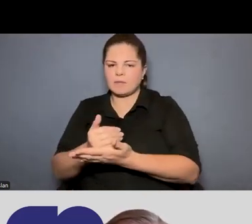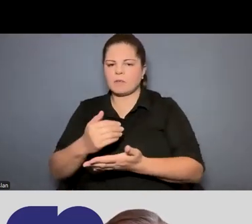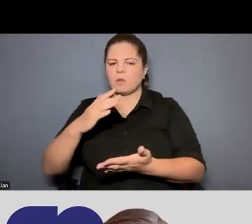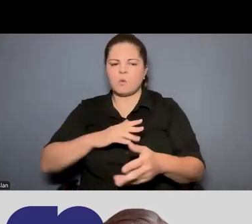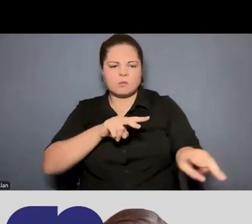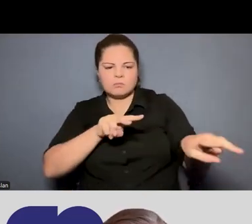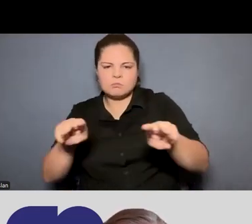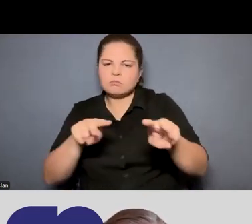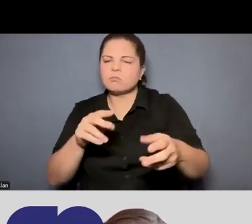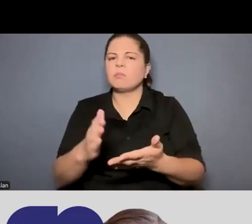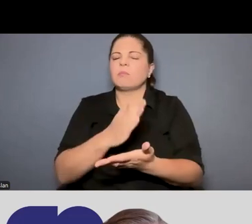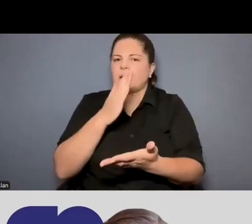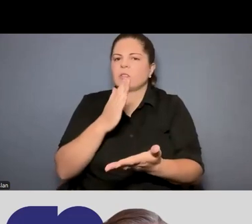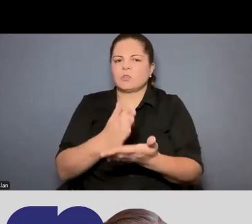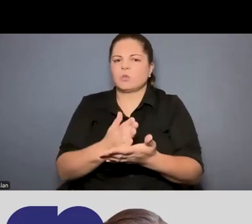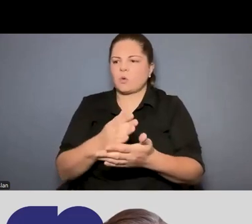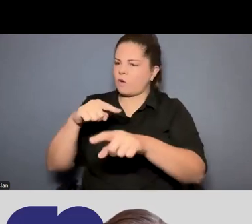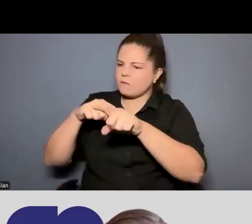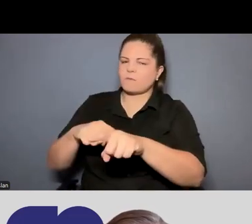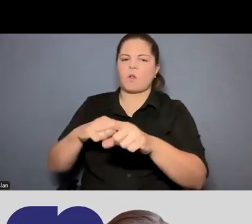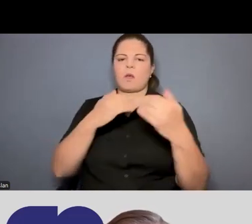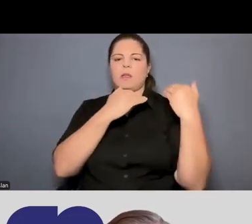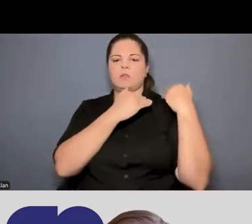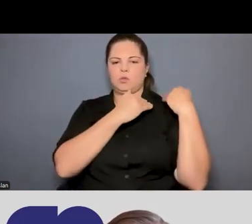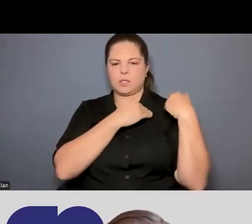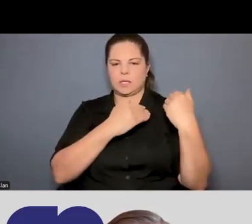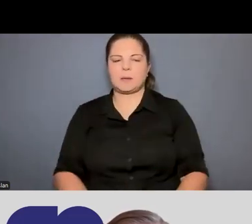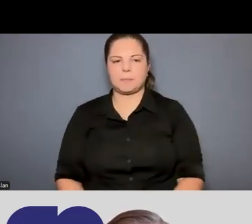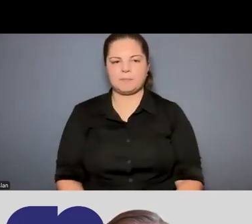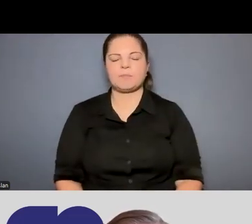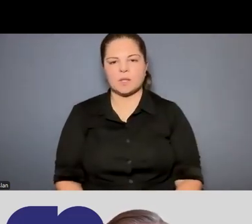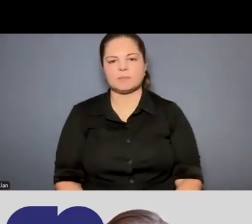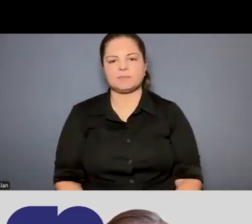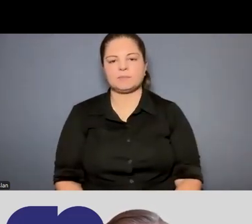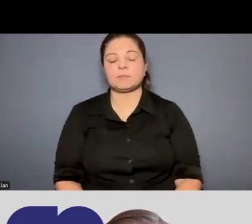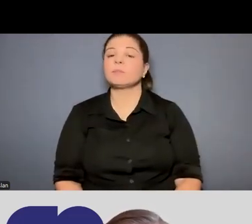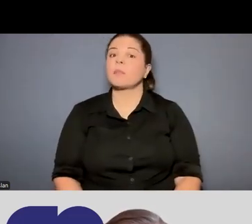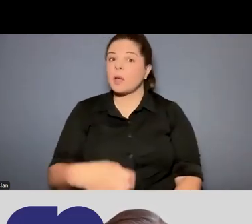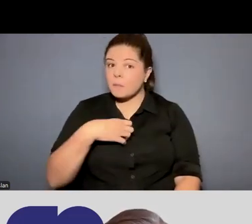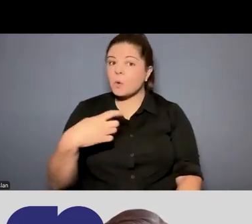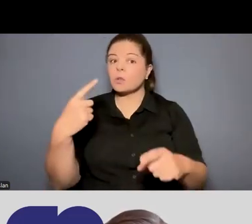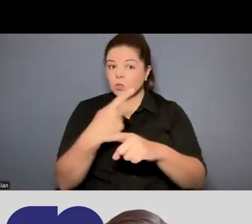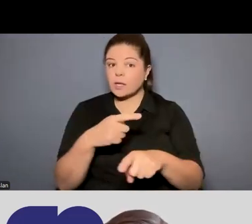are meeting the requirements of the duty. So there are some other changes that have affected